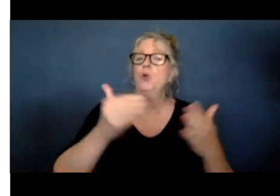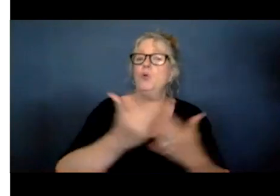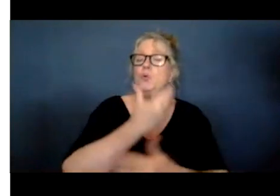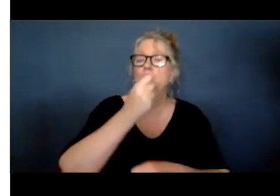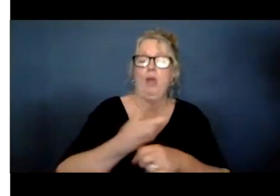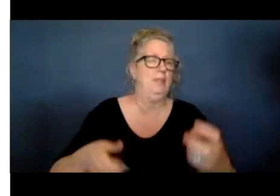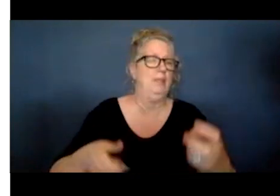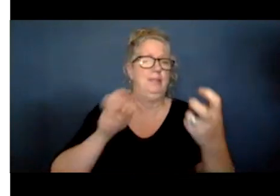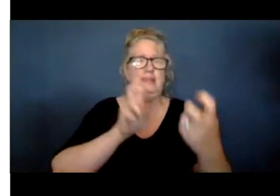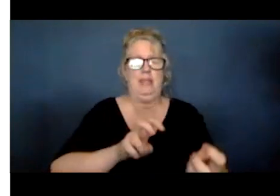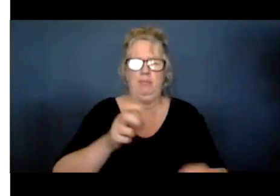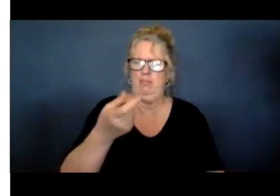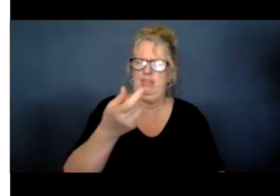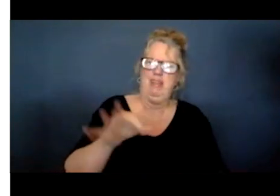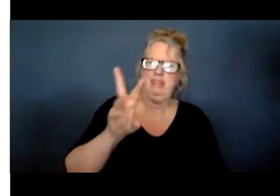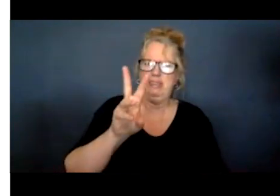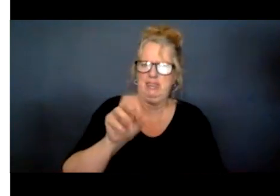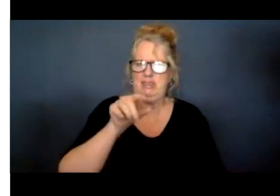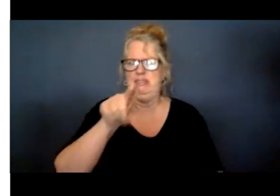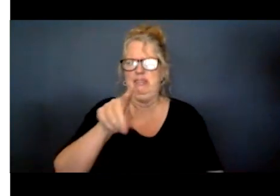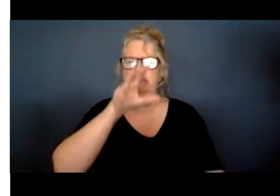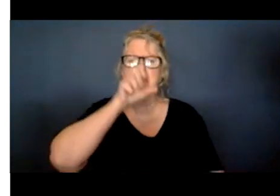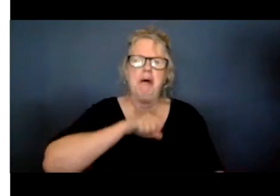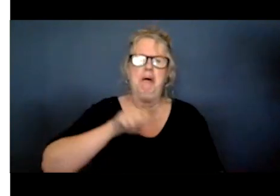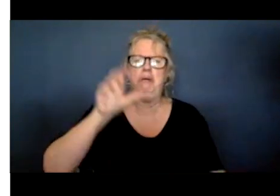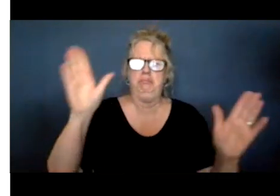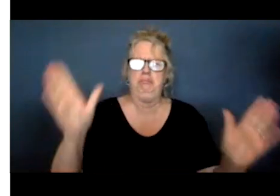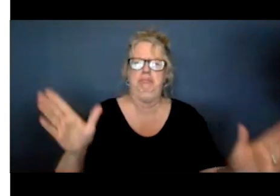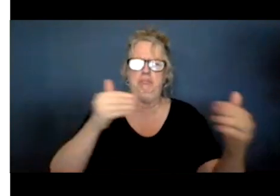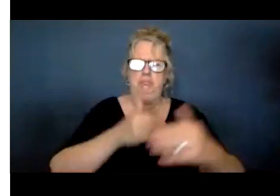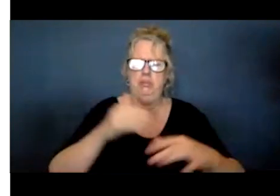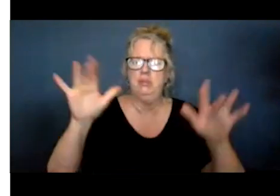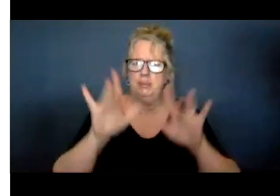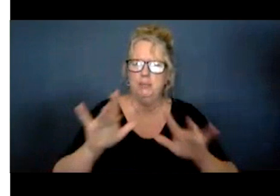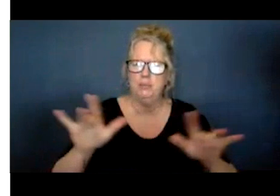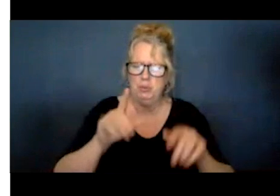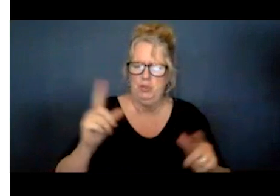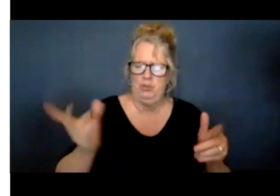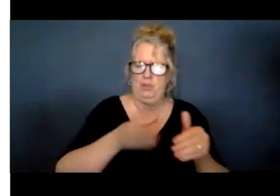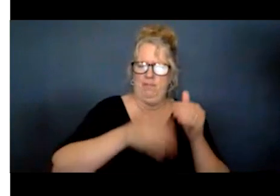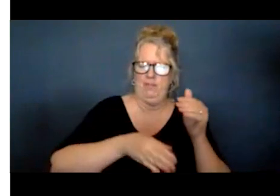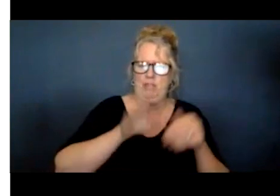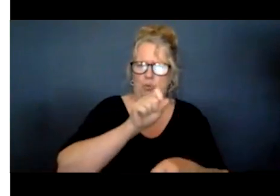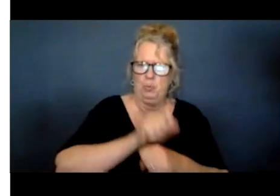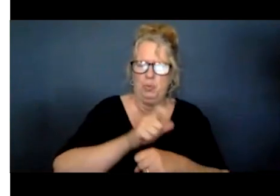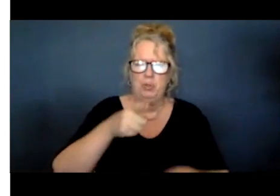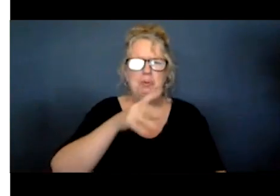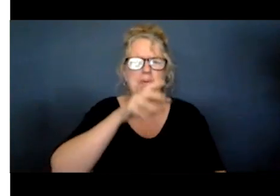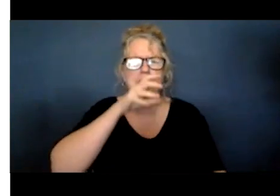in front of a 1960s mainframe, expected to complete your work with outdated technology.